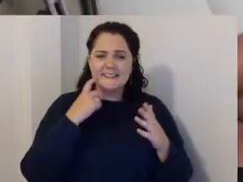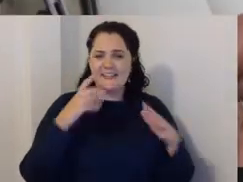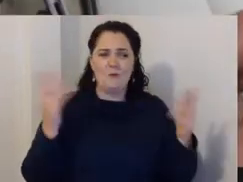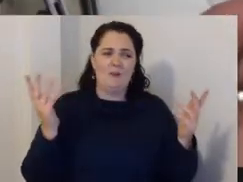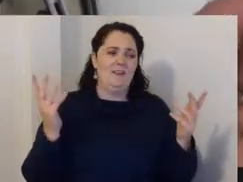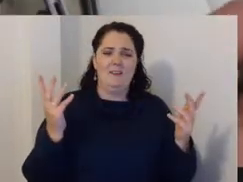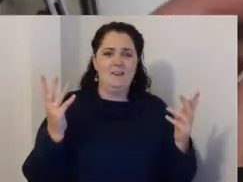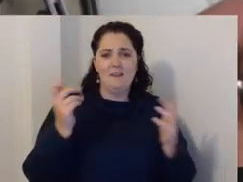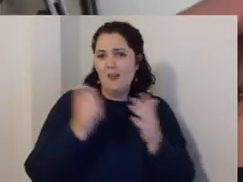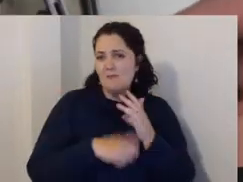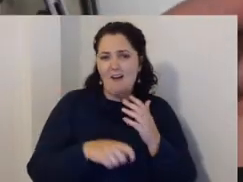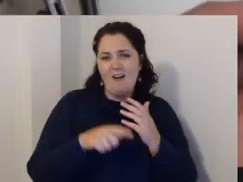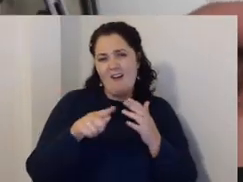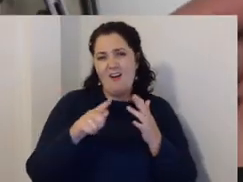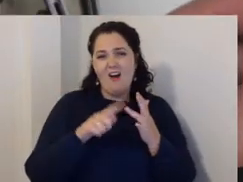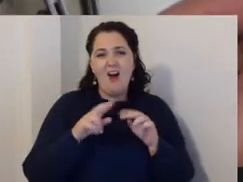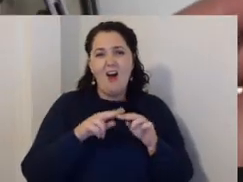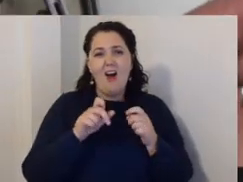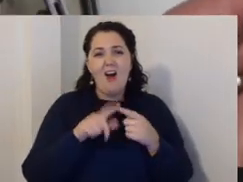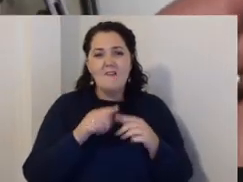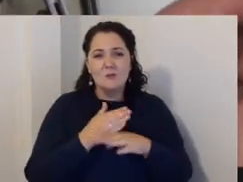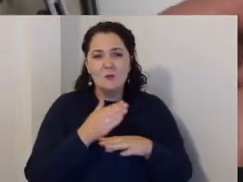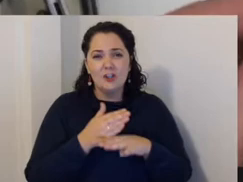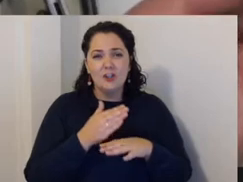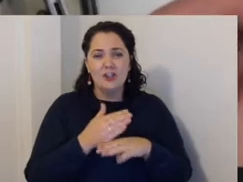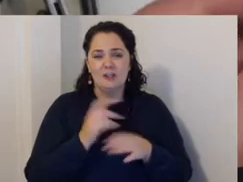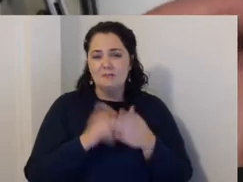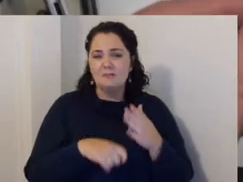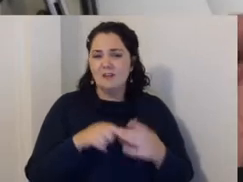you can buy them at an office supply store for it's the last thing on earth, they cost 49 cents